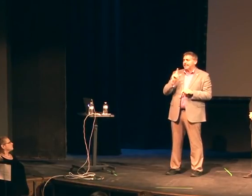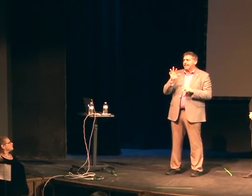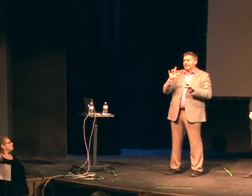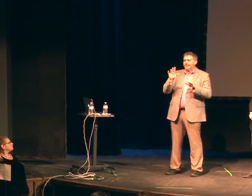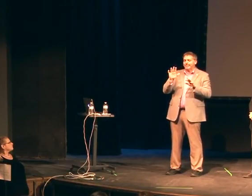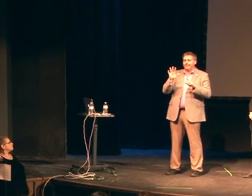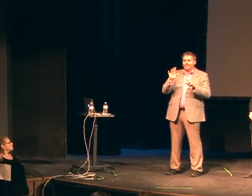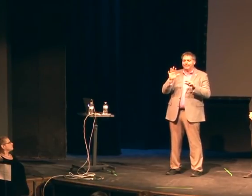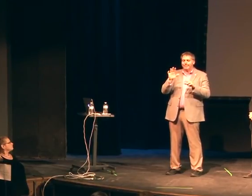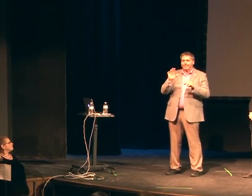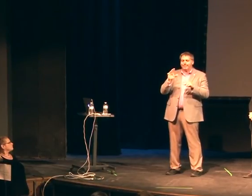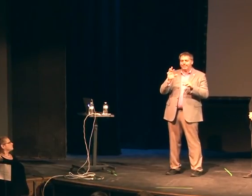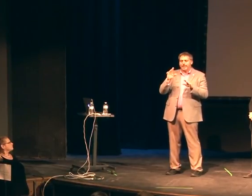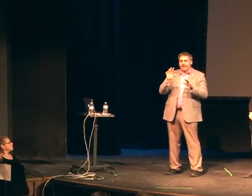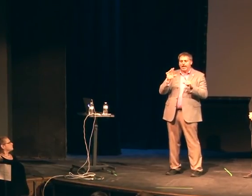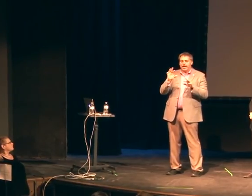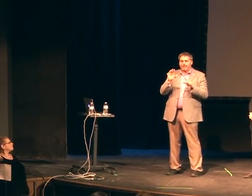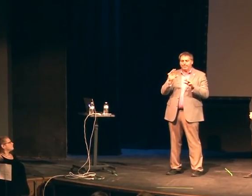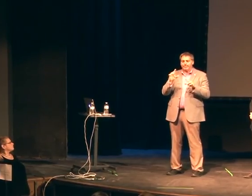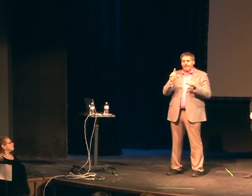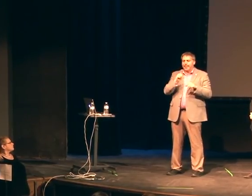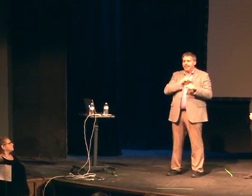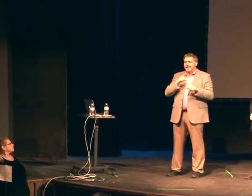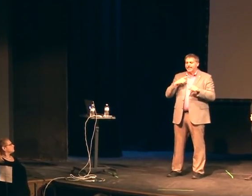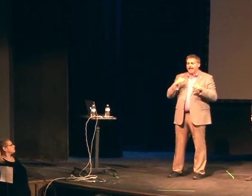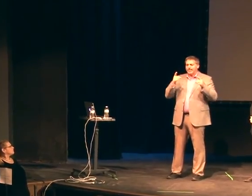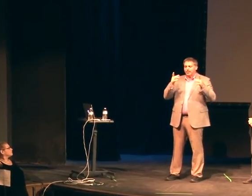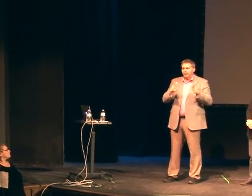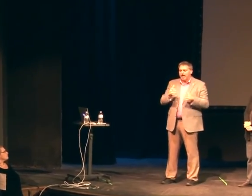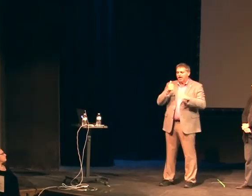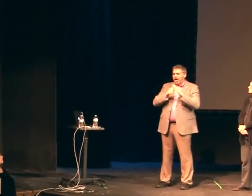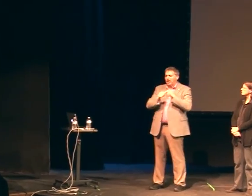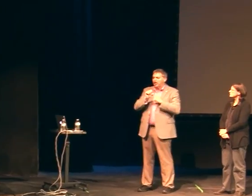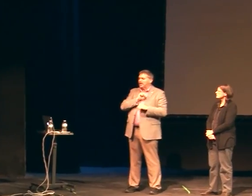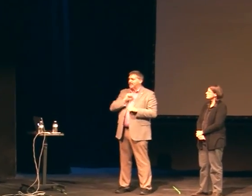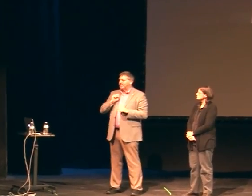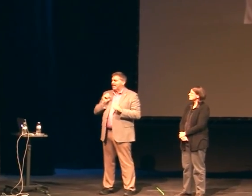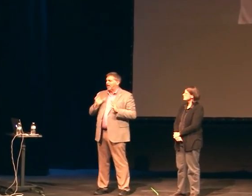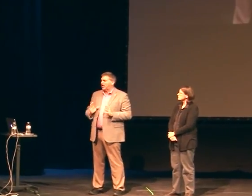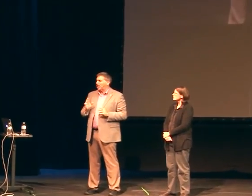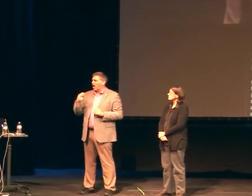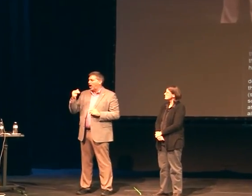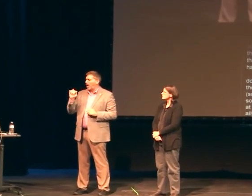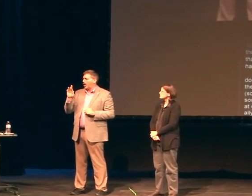ally of ours. He used to be a legislative directer